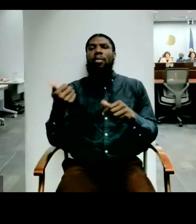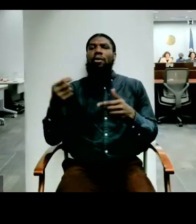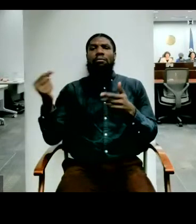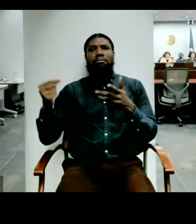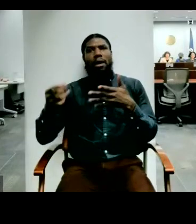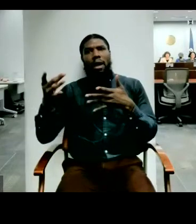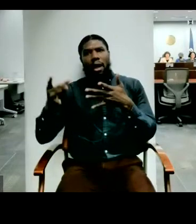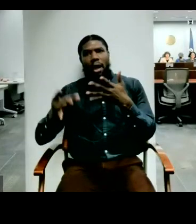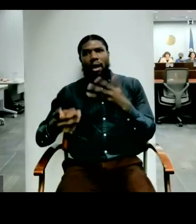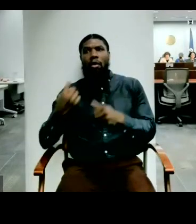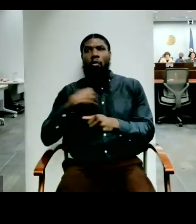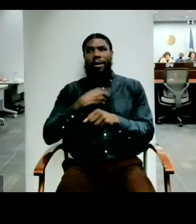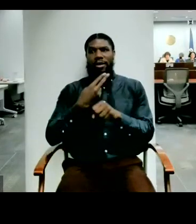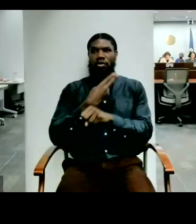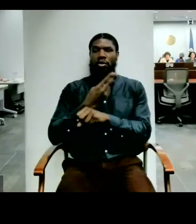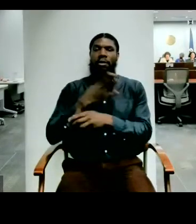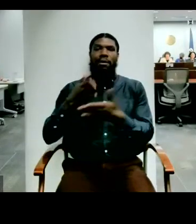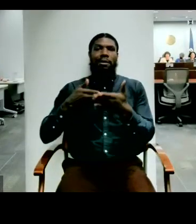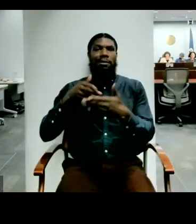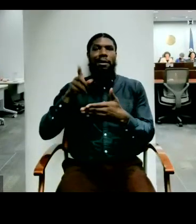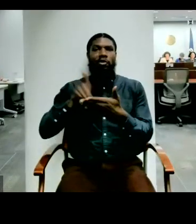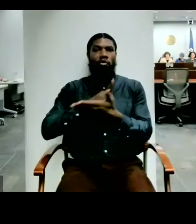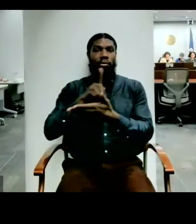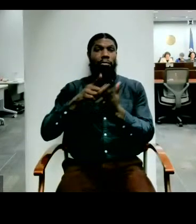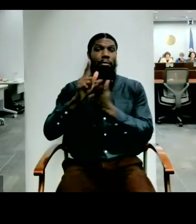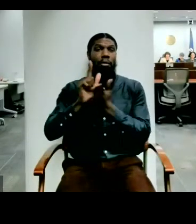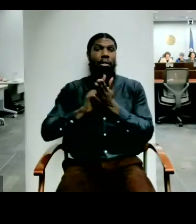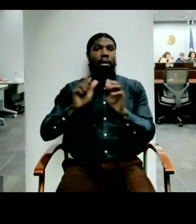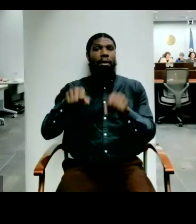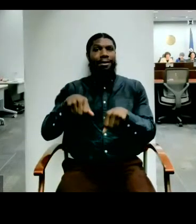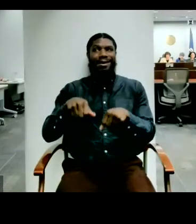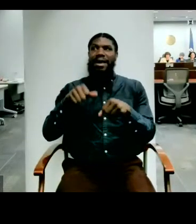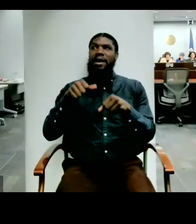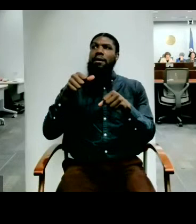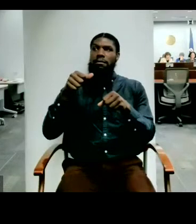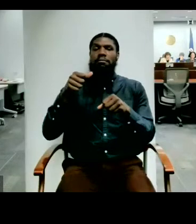using the anti-discrimination laws can get at the fact that the 21st century